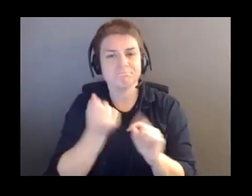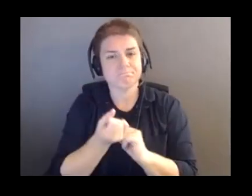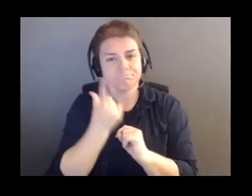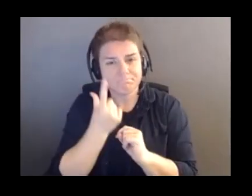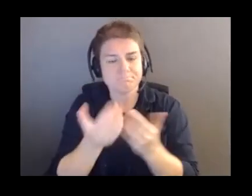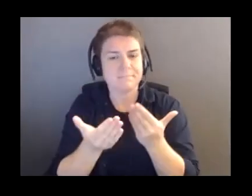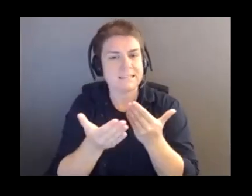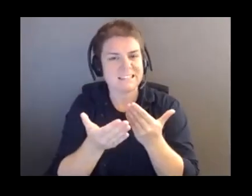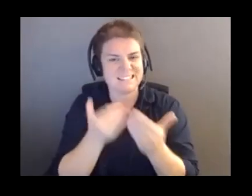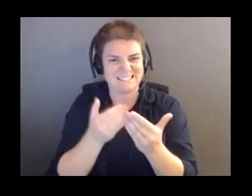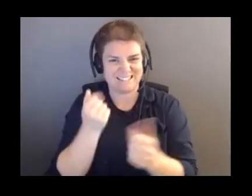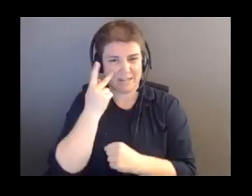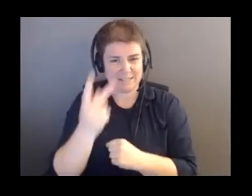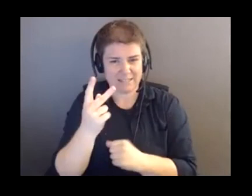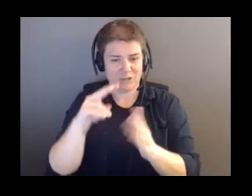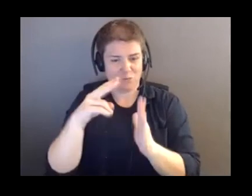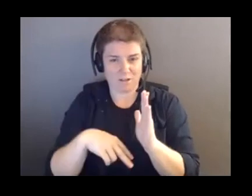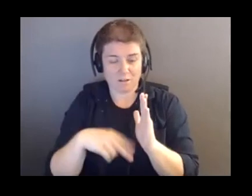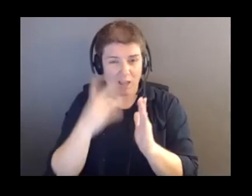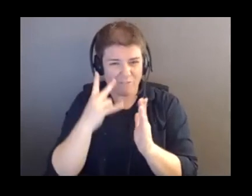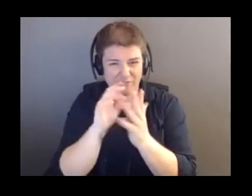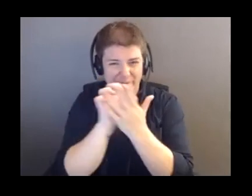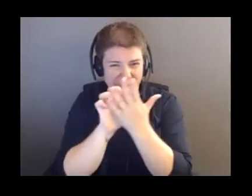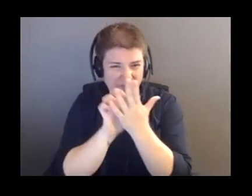on the eyes. We really don't recommend using complex